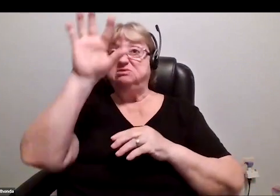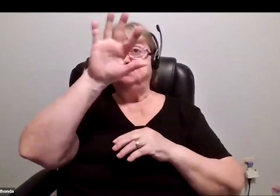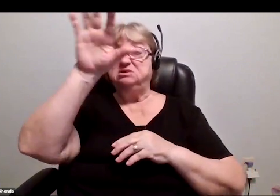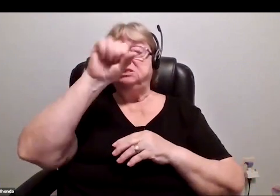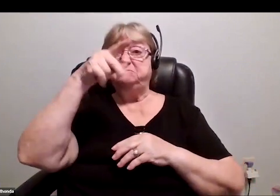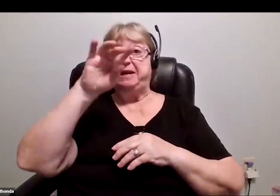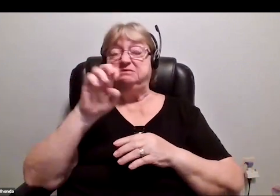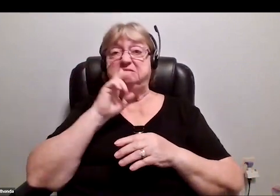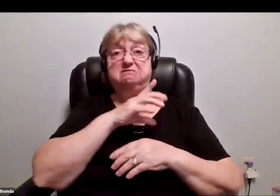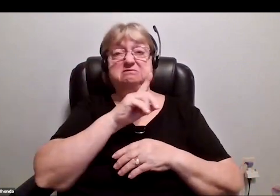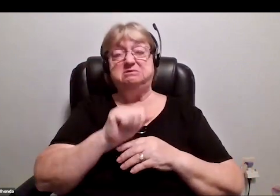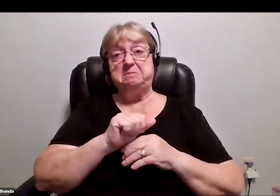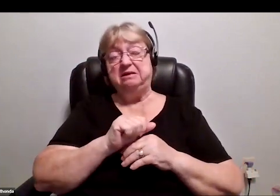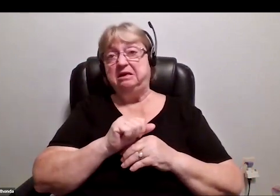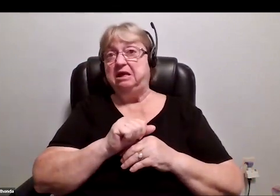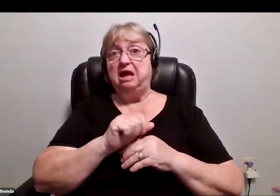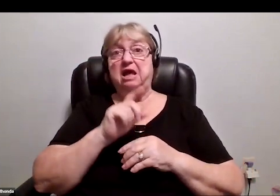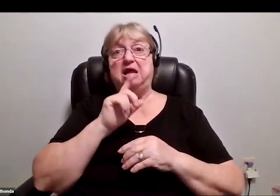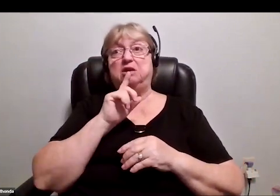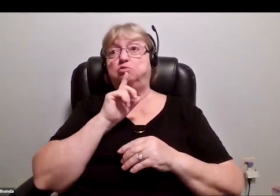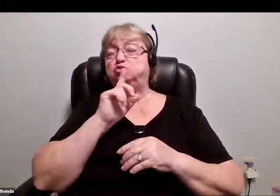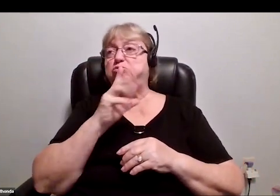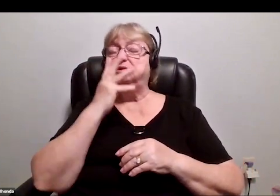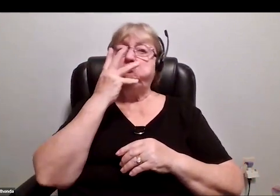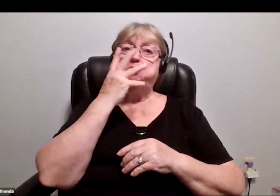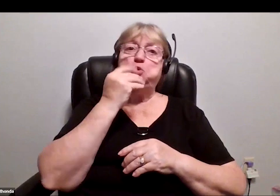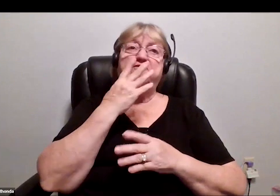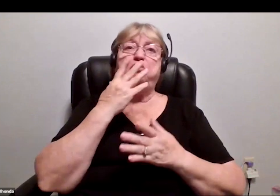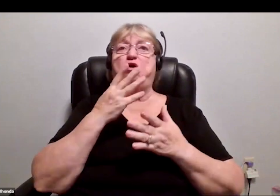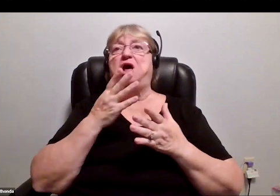It was incredibly generative and beautiful to see